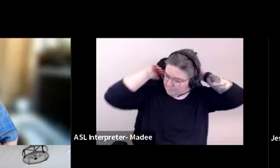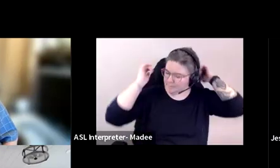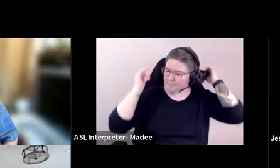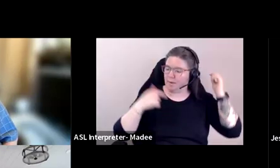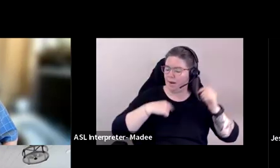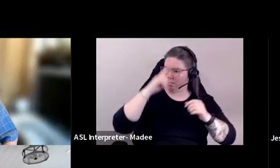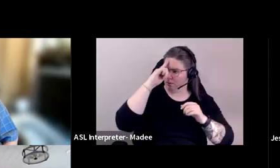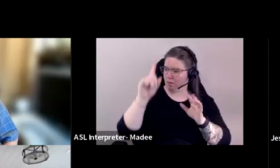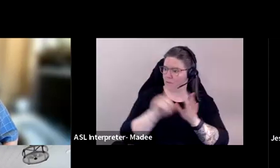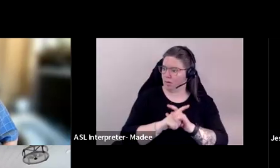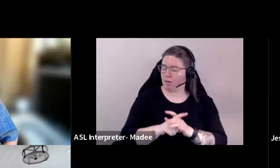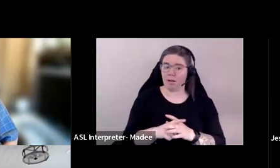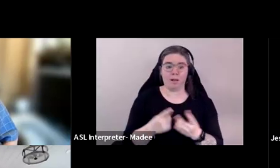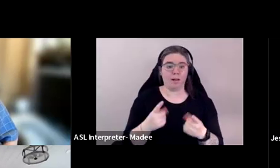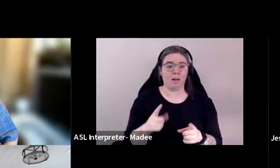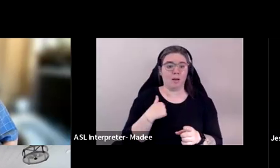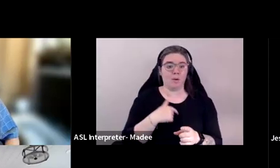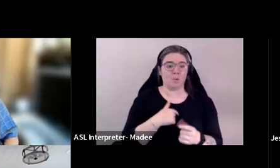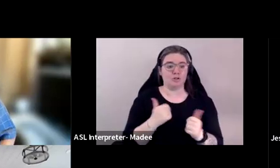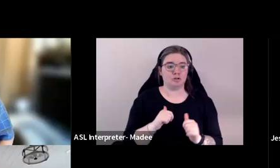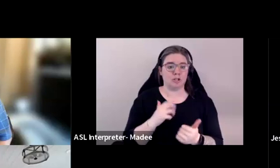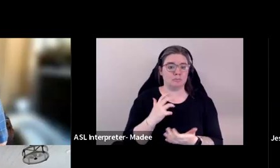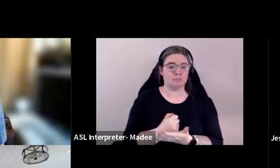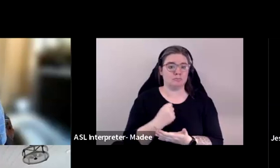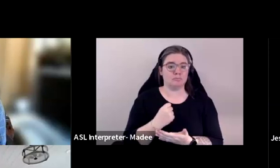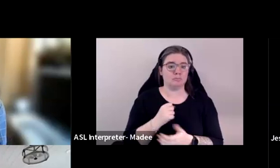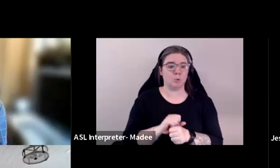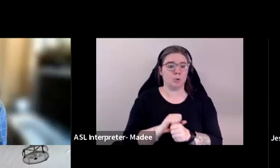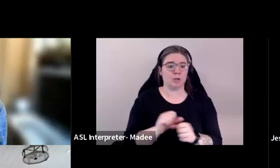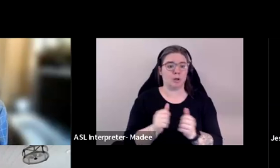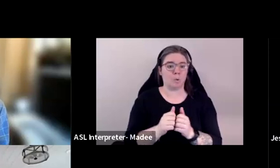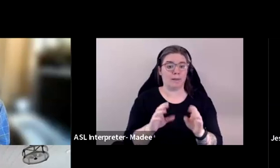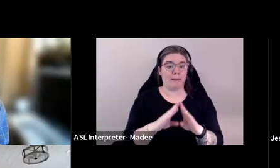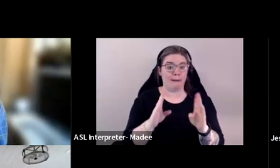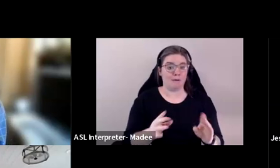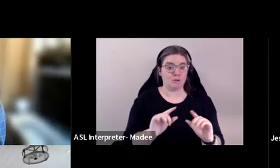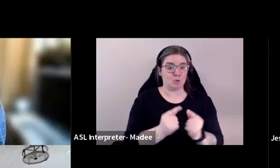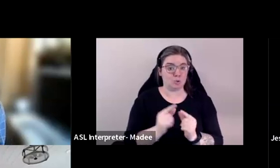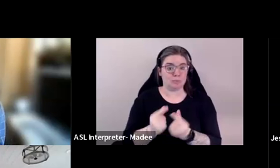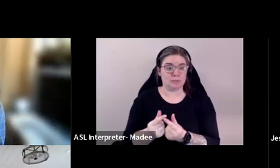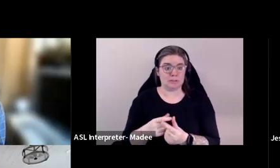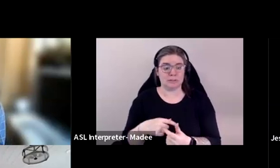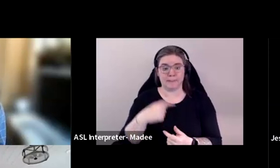Maria Cordova: we've been taking advantage of working with housing groups. Maria Cordova: mental health alliances.